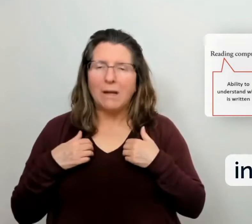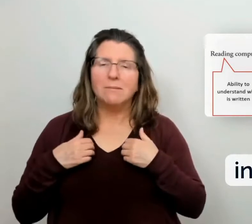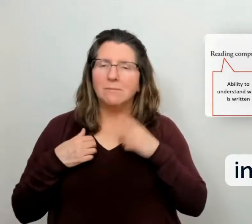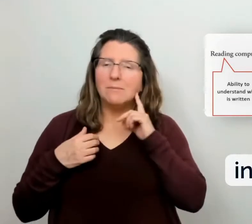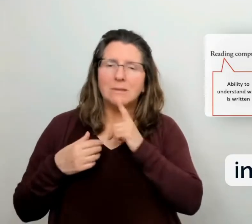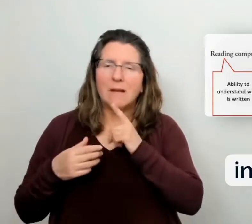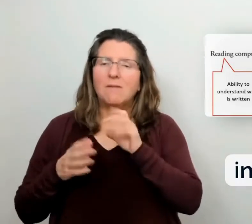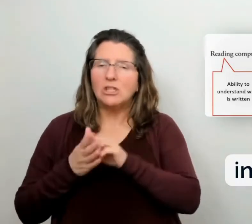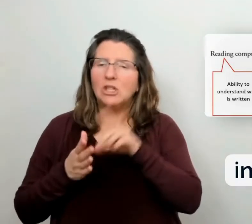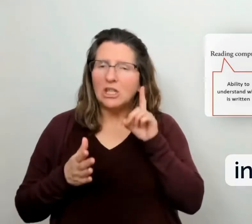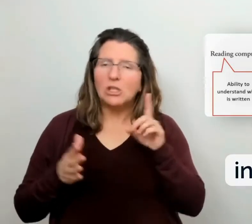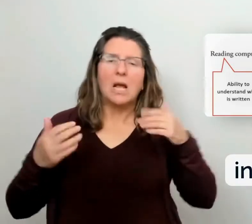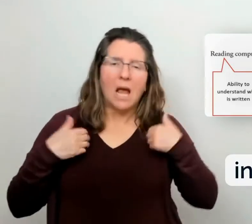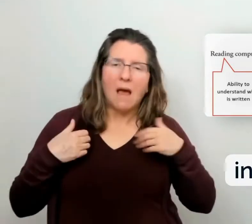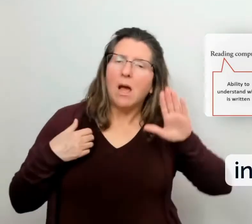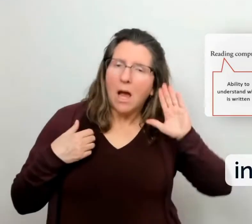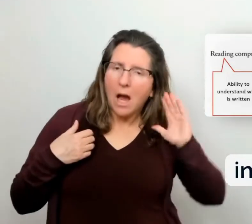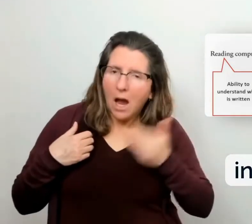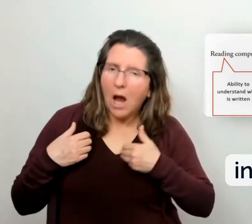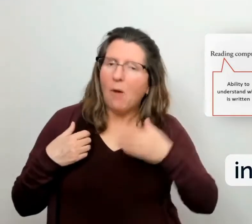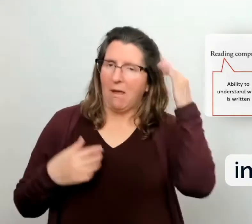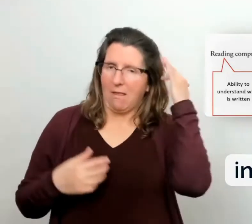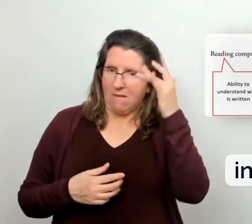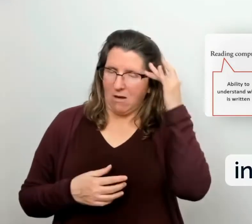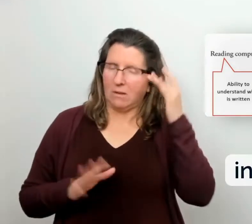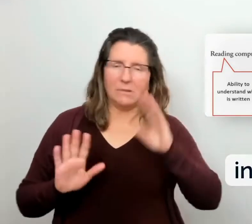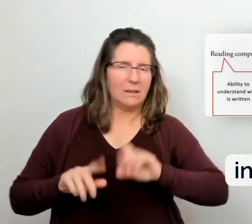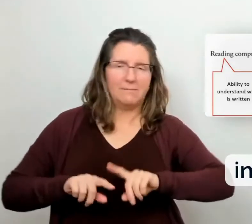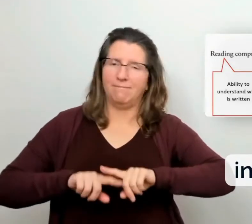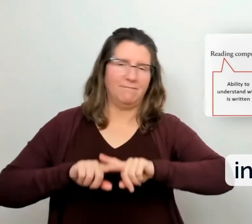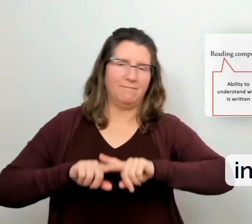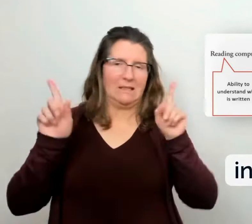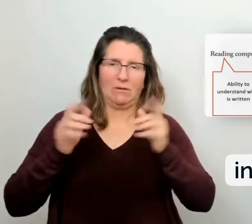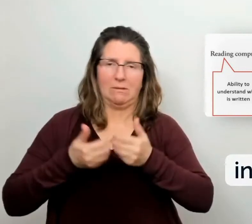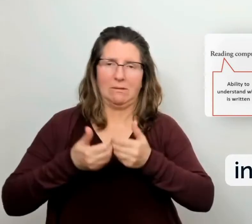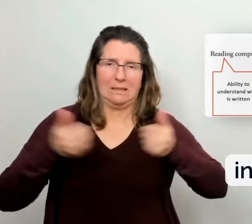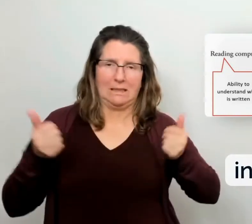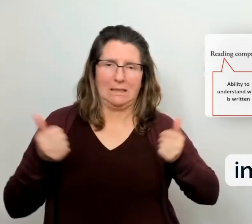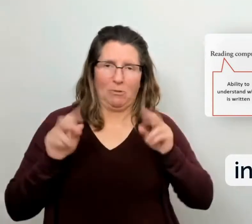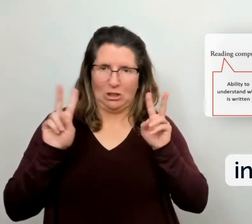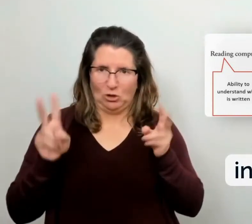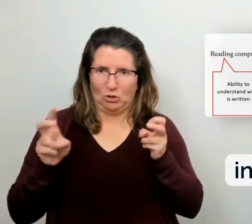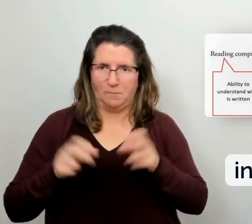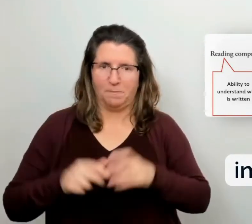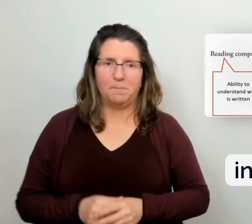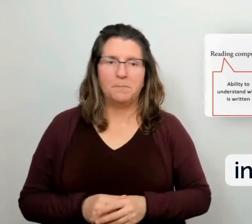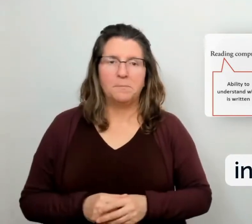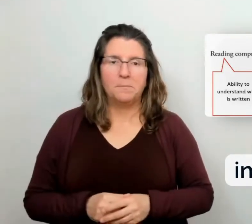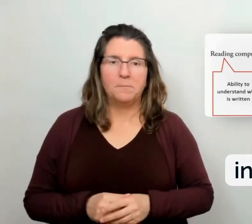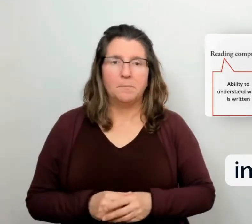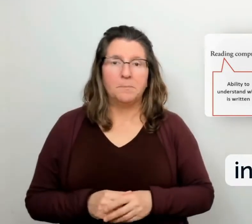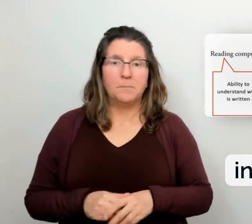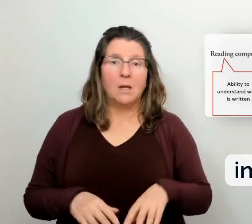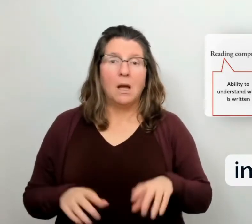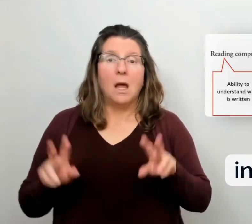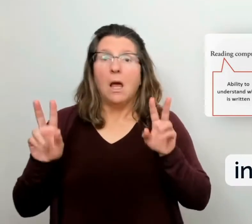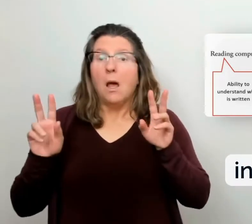In deaf education, we deaf teachers have a different approach, and deal with different issues.